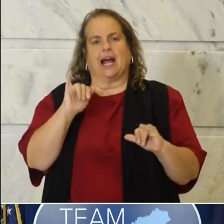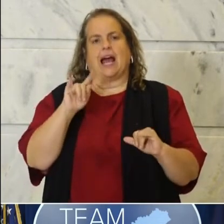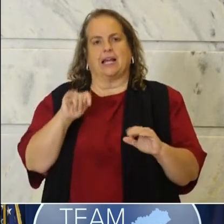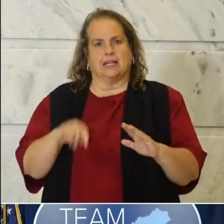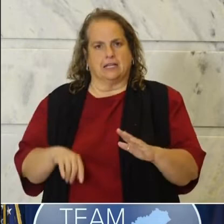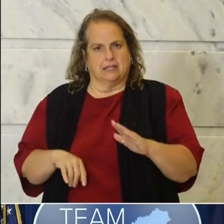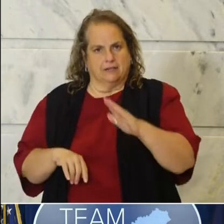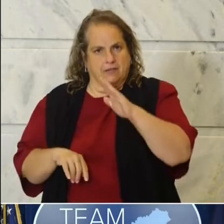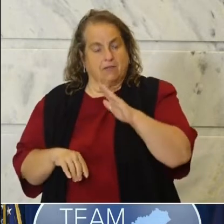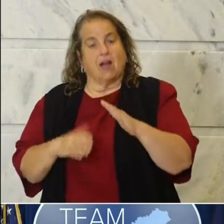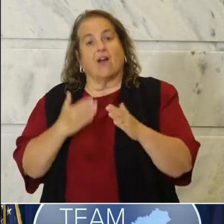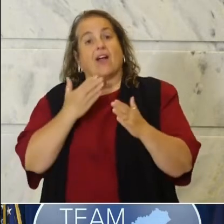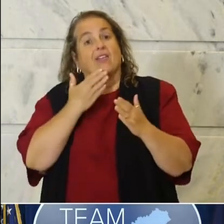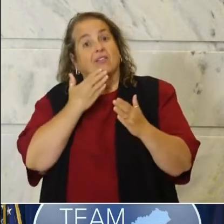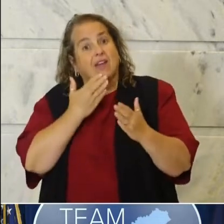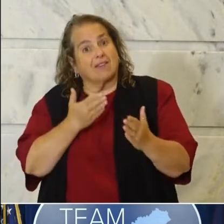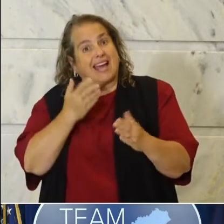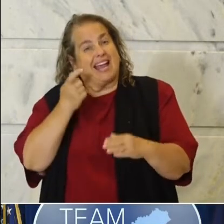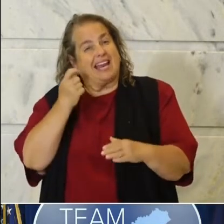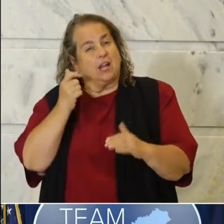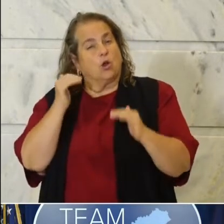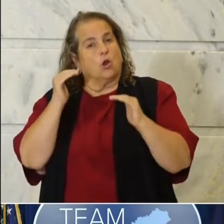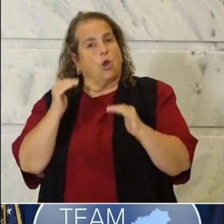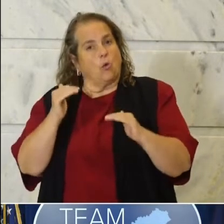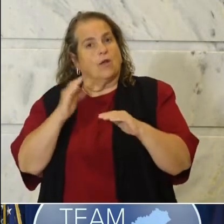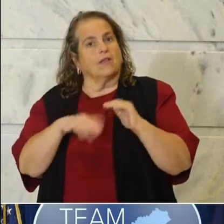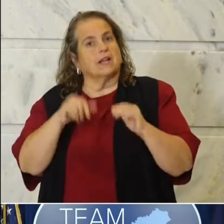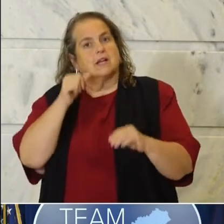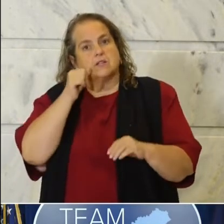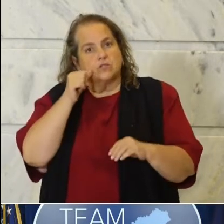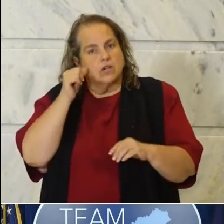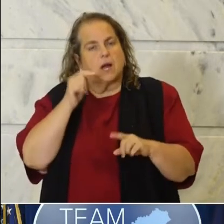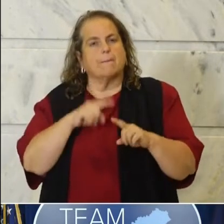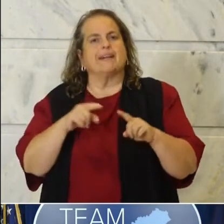They are, thankfully, a little bit lower than yesterday's, but still show